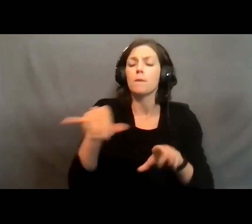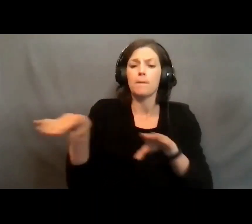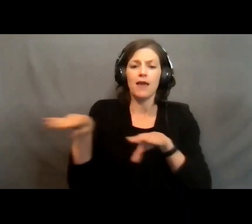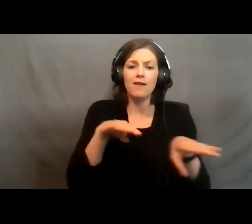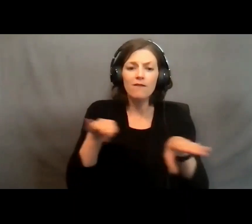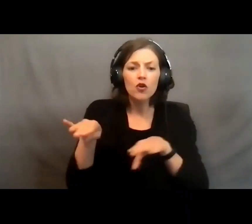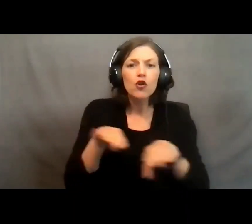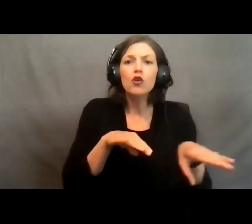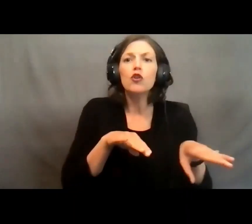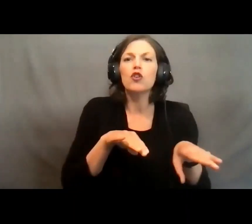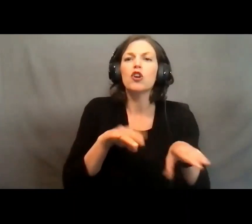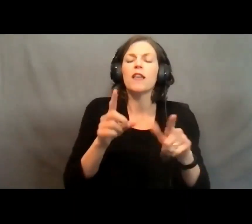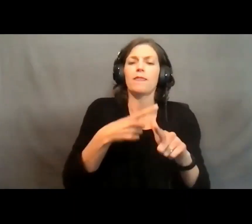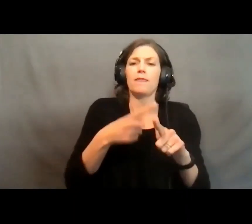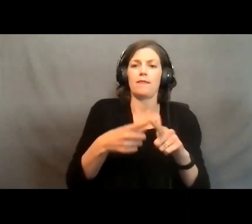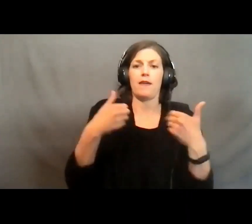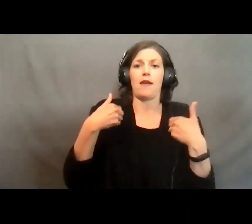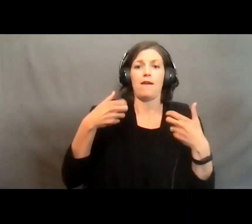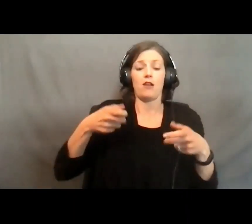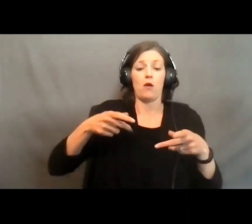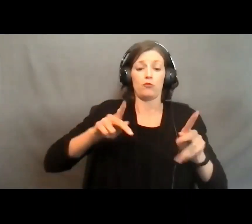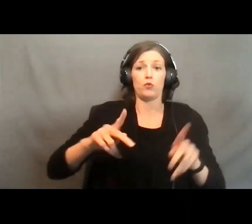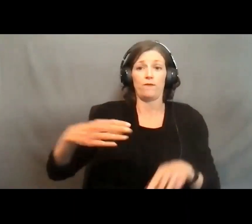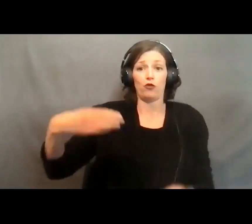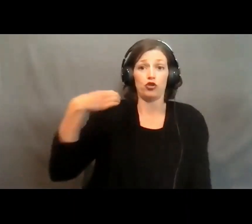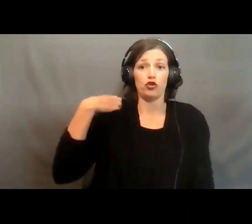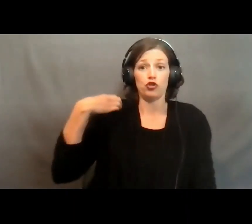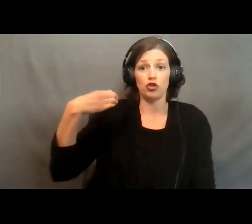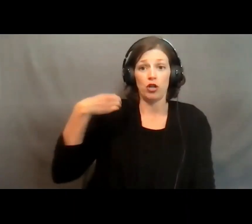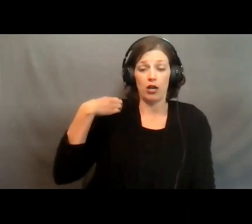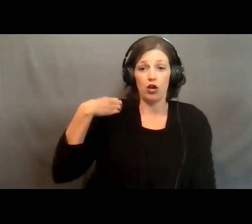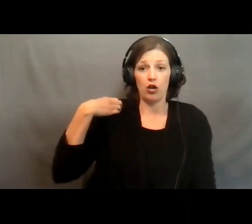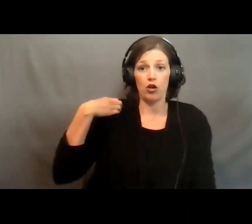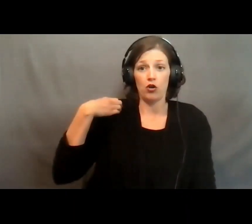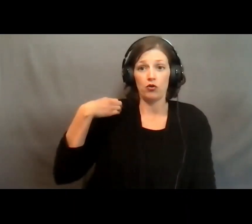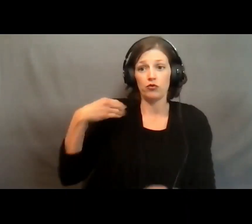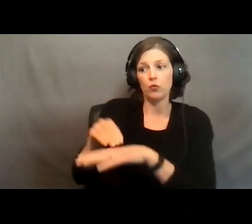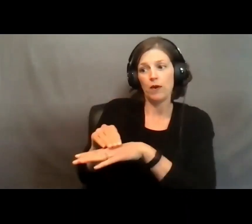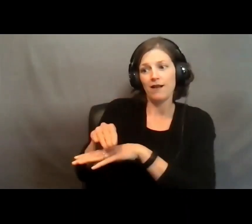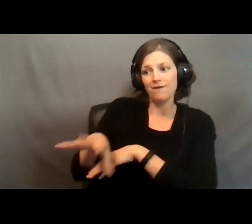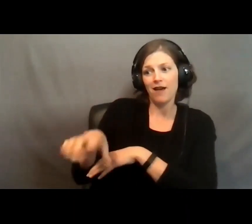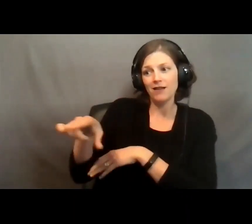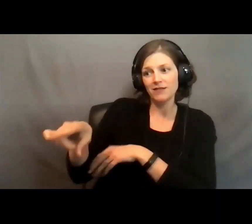an opportunity for the chair 13:32:37 to advise the person engaging